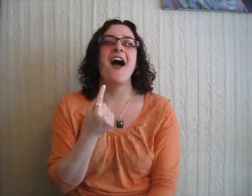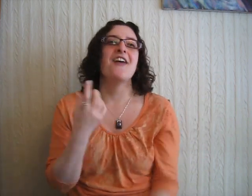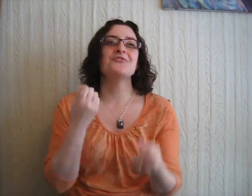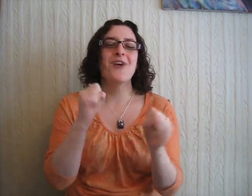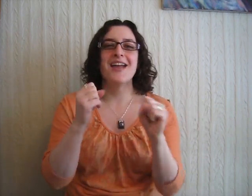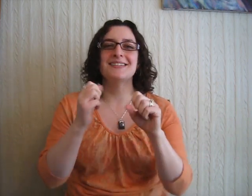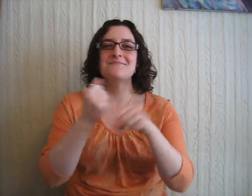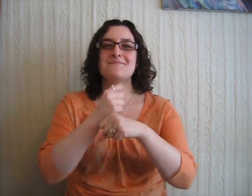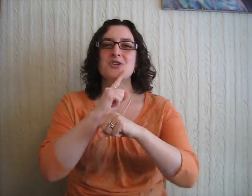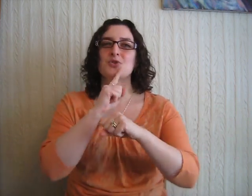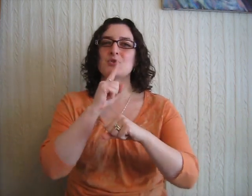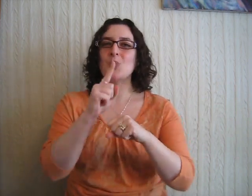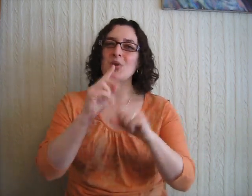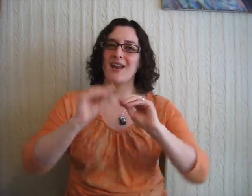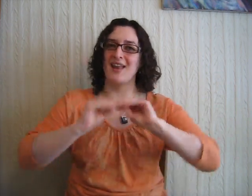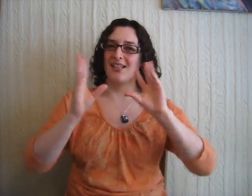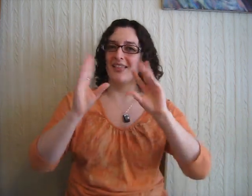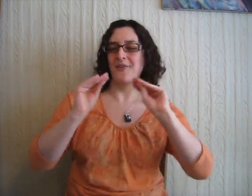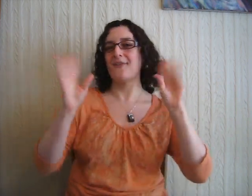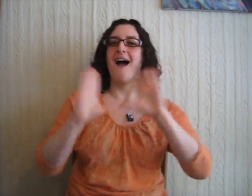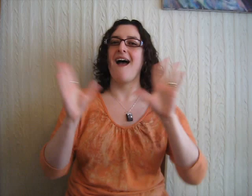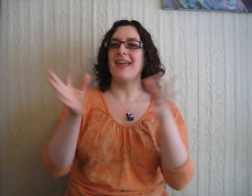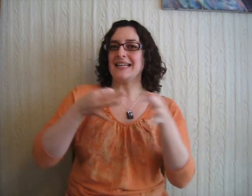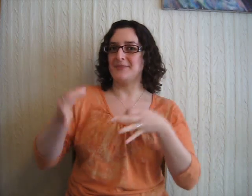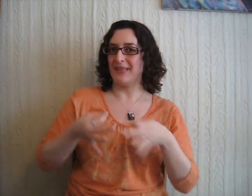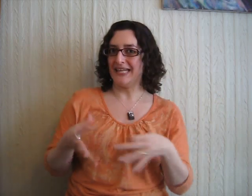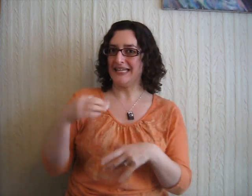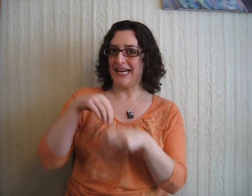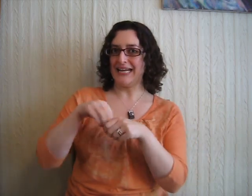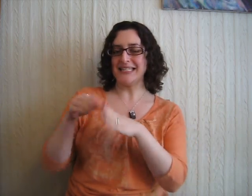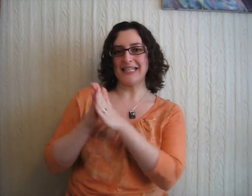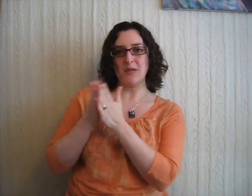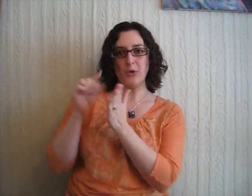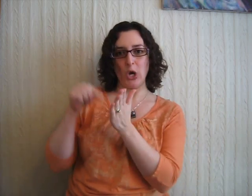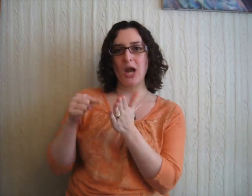I've tried to make sure that I clarified and explained things in the book